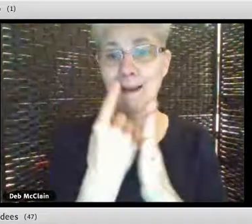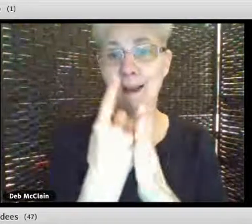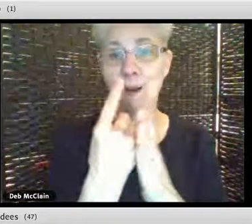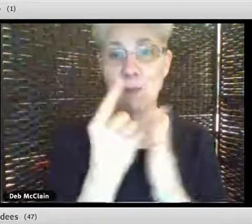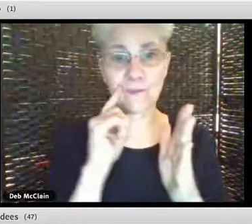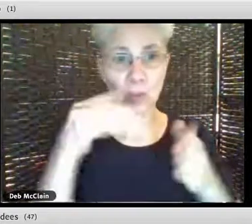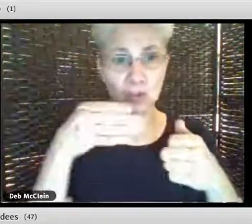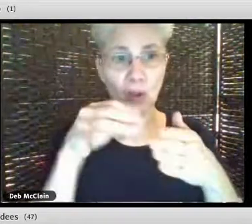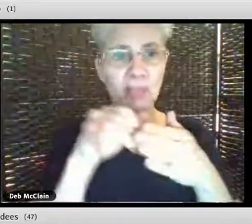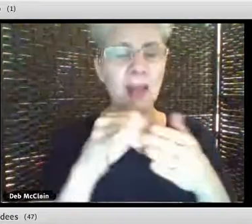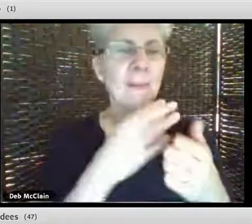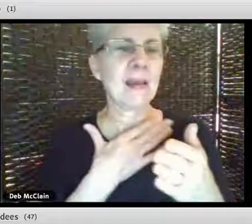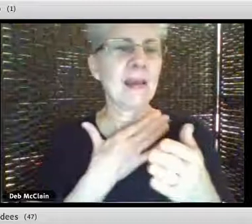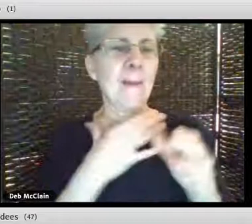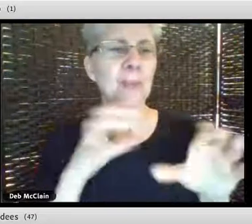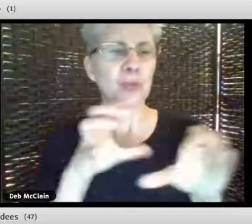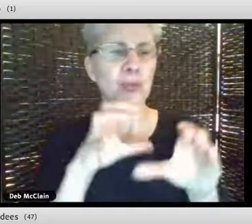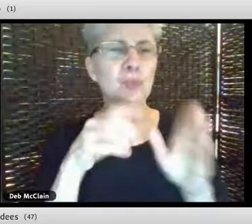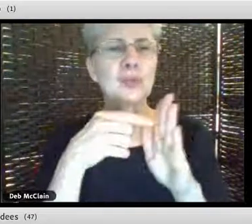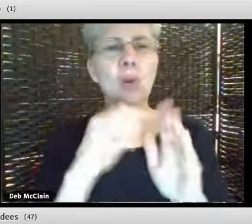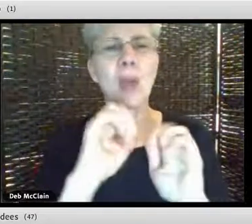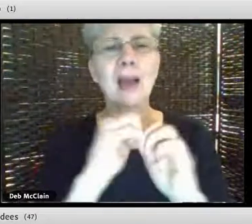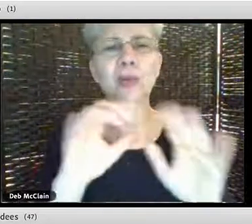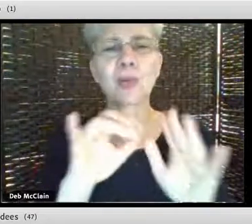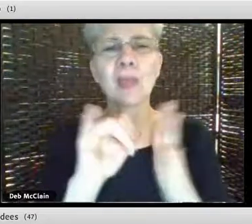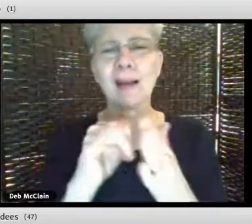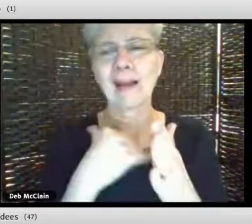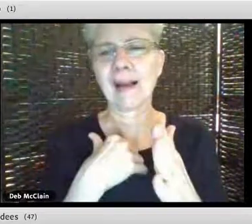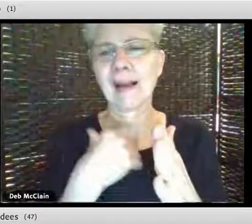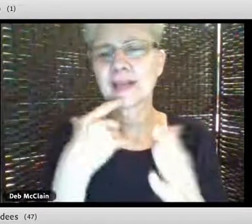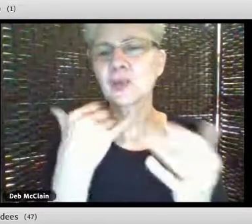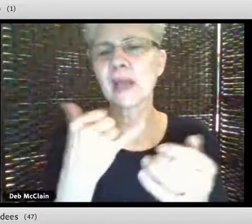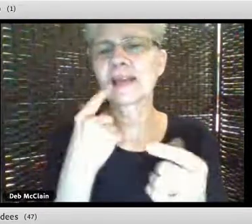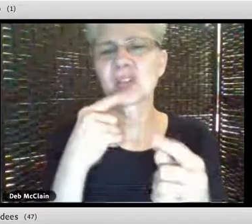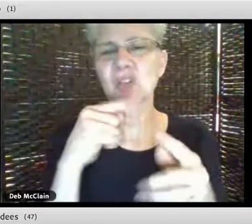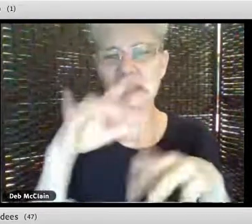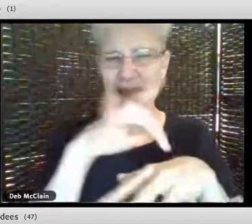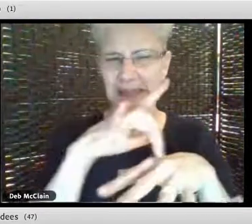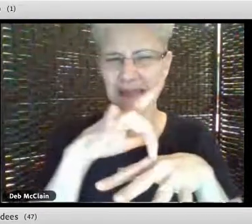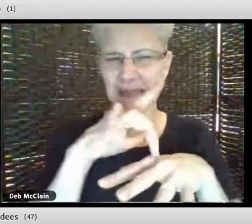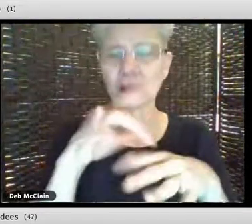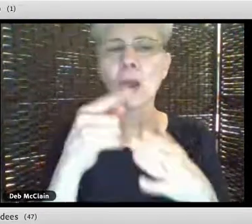I would be more than happy to show you how to do that. Like I said, today we're just going to get into them to show you how to use them.